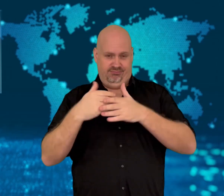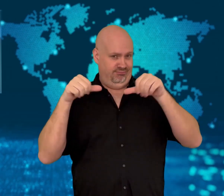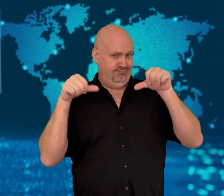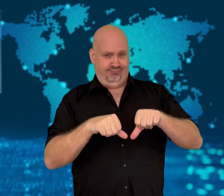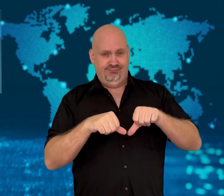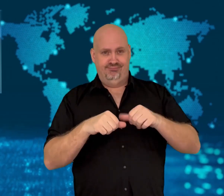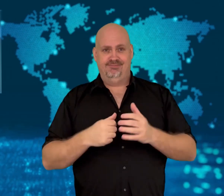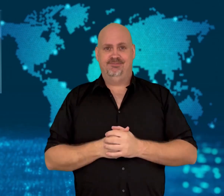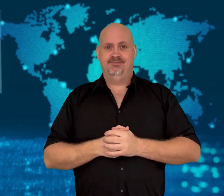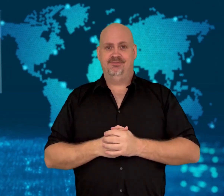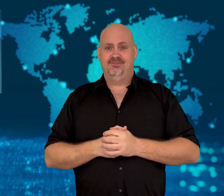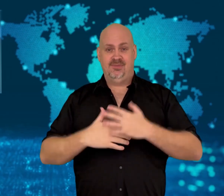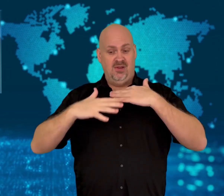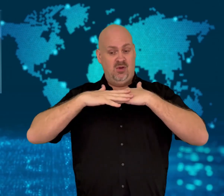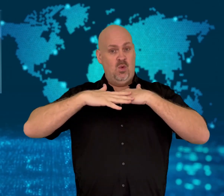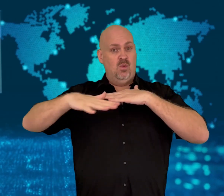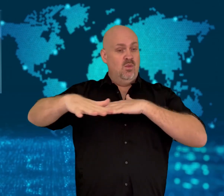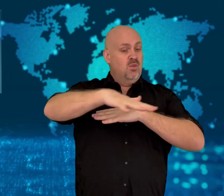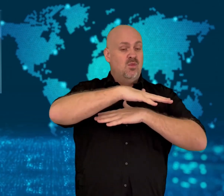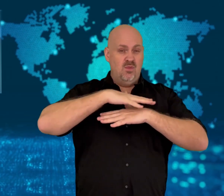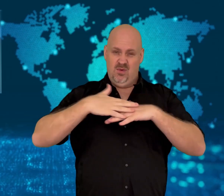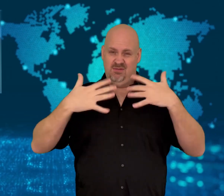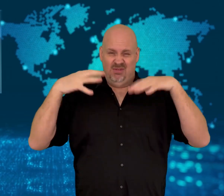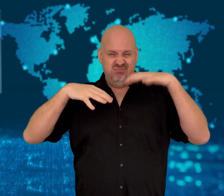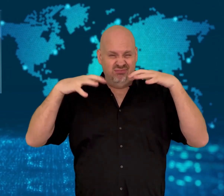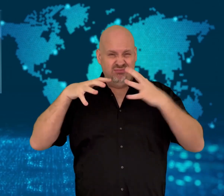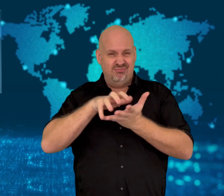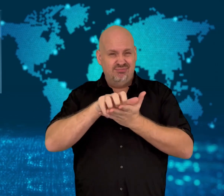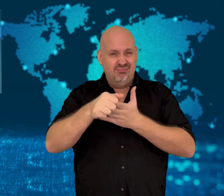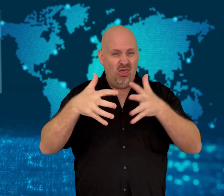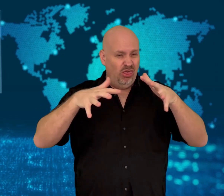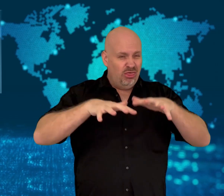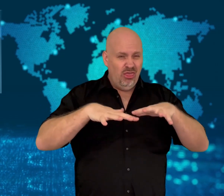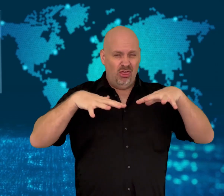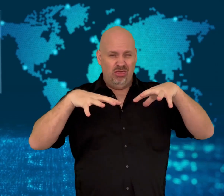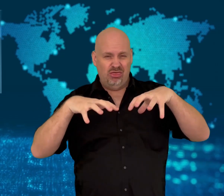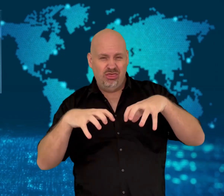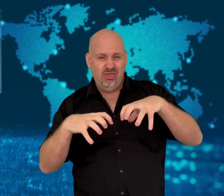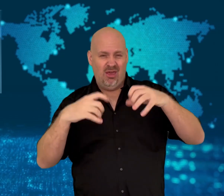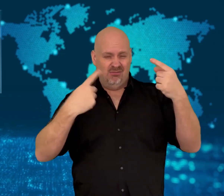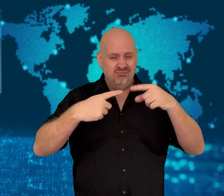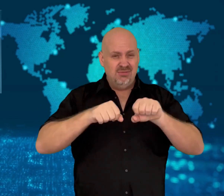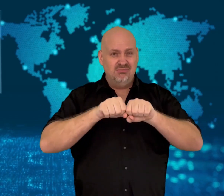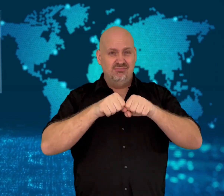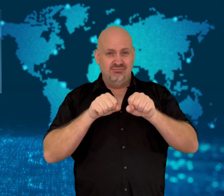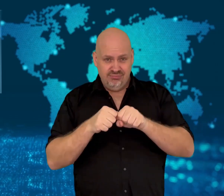Hundreds of homes were damaged.